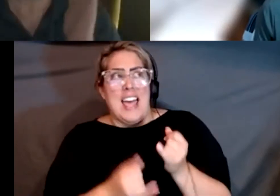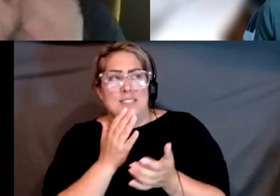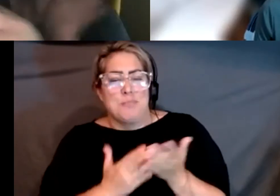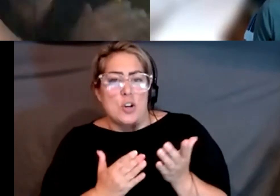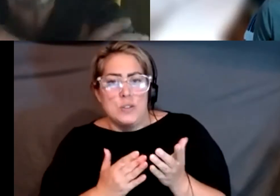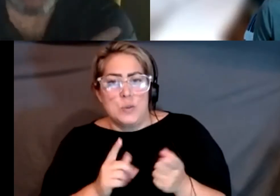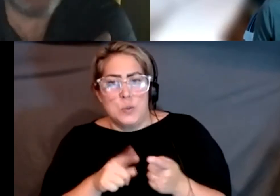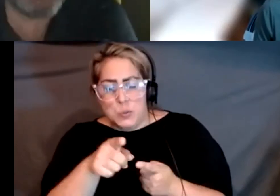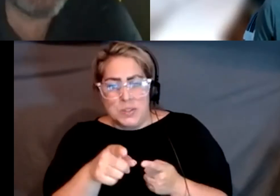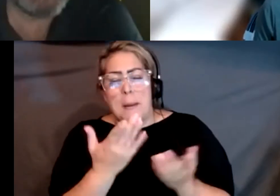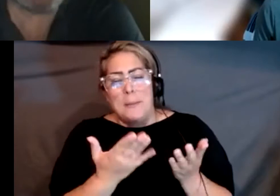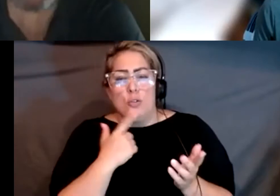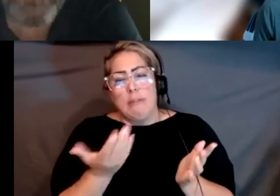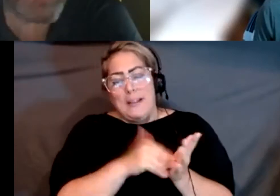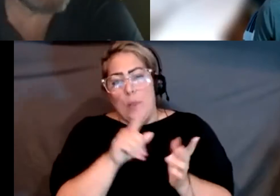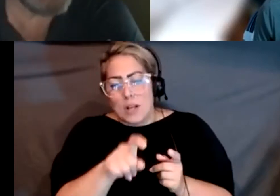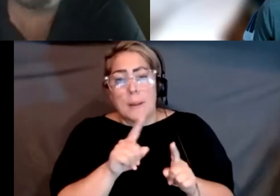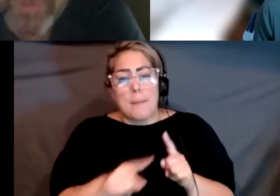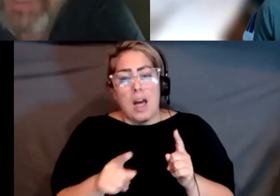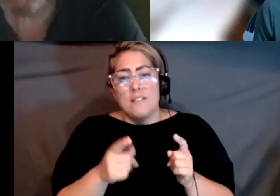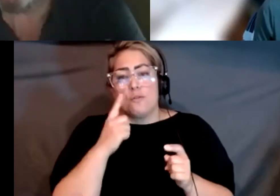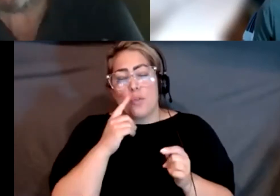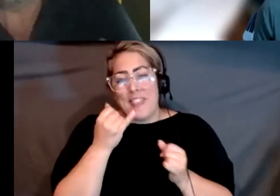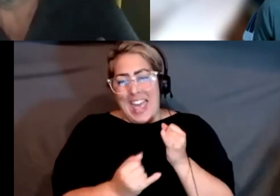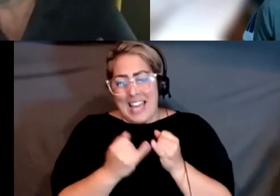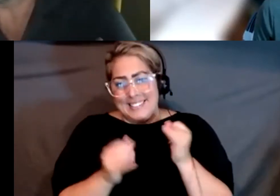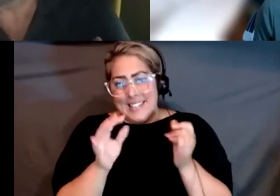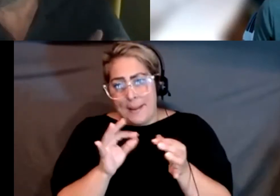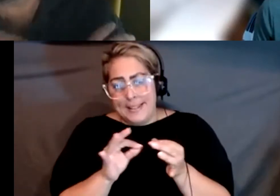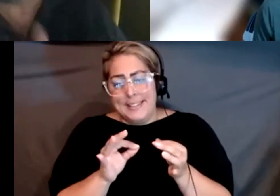The later part -- unfortunately -- and this is something